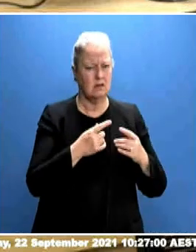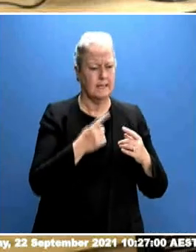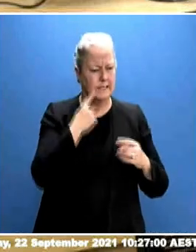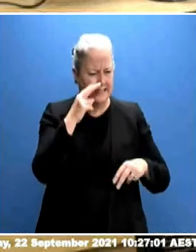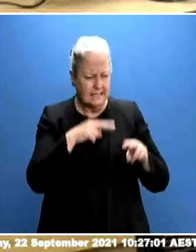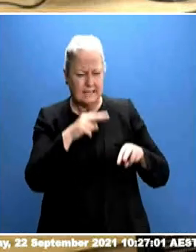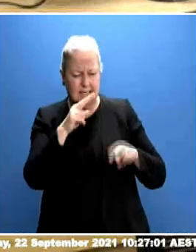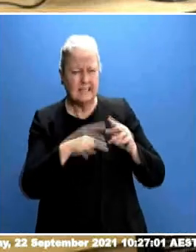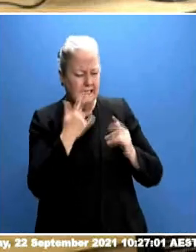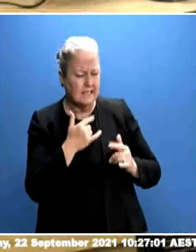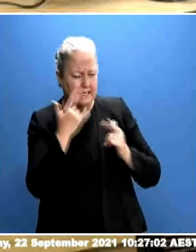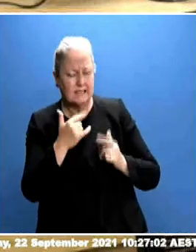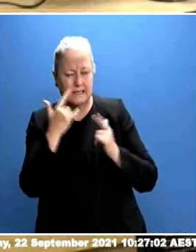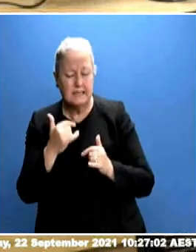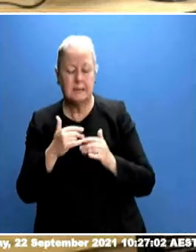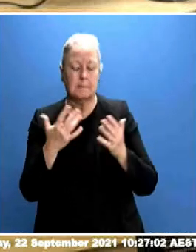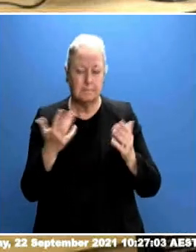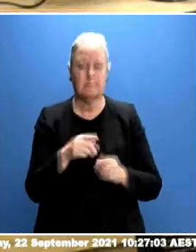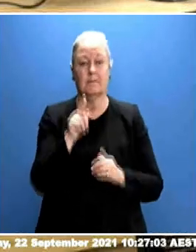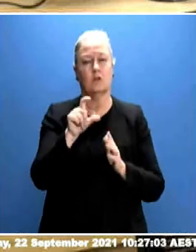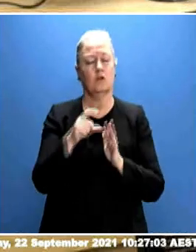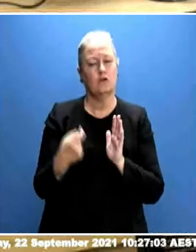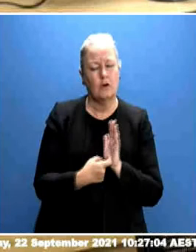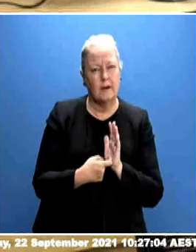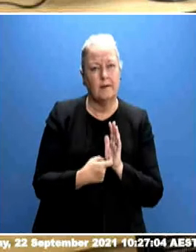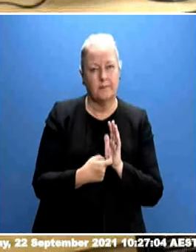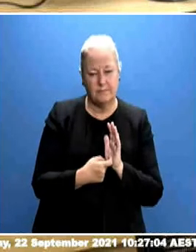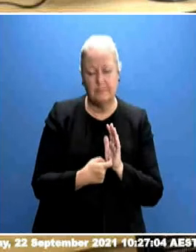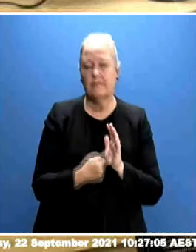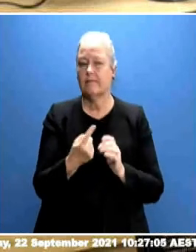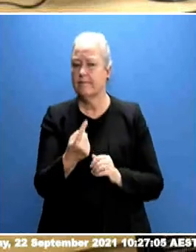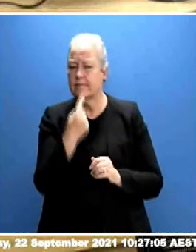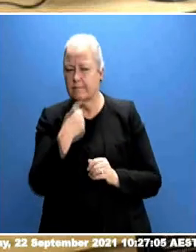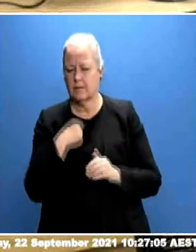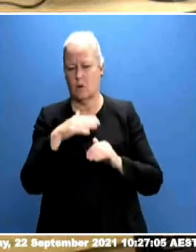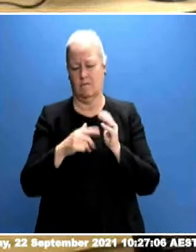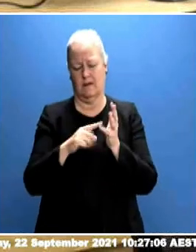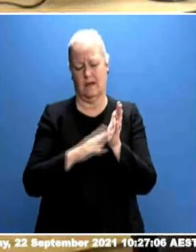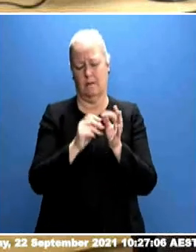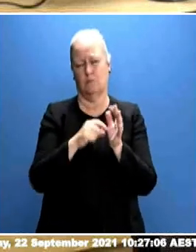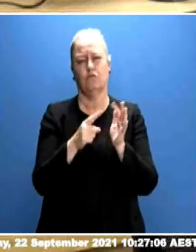and she called us aside to give us the umbrella diagnosis so that